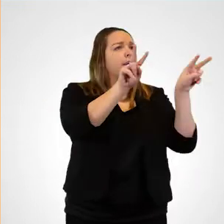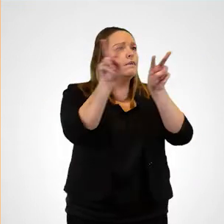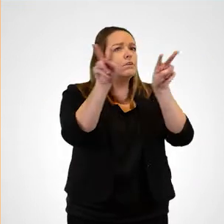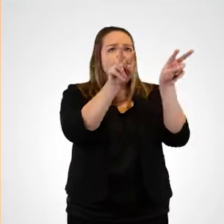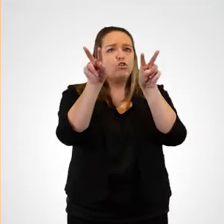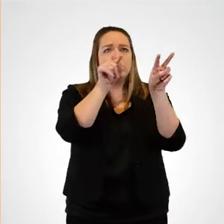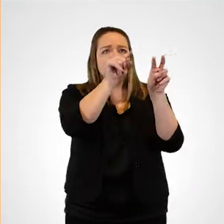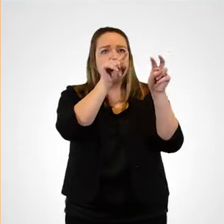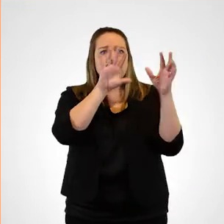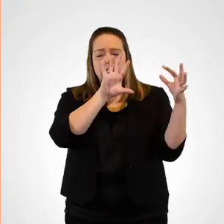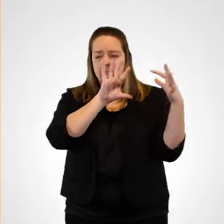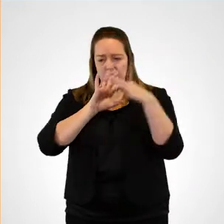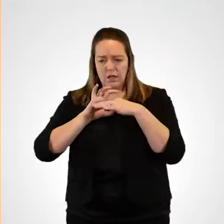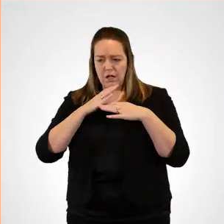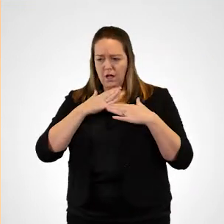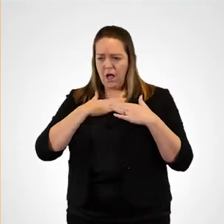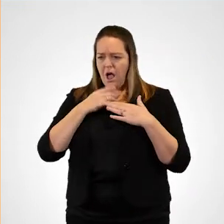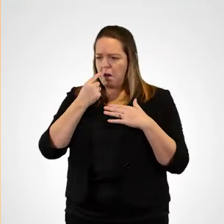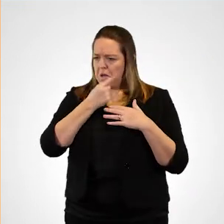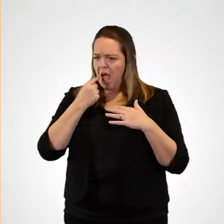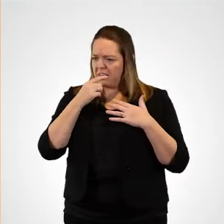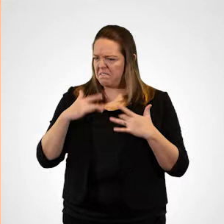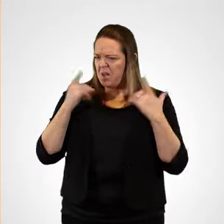with how they feel something in their mouth,